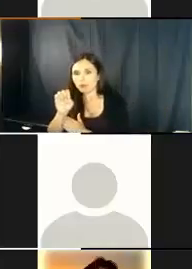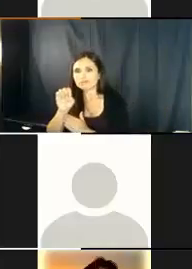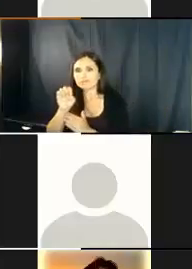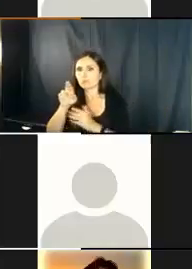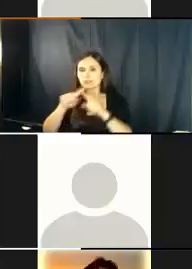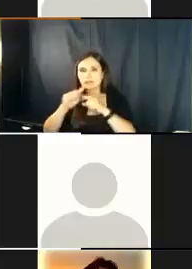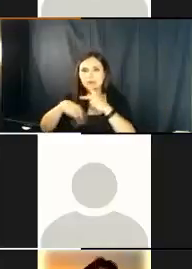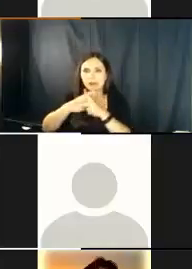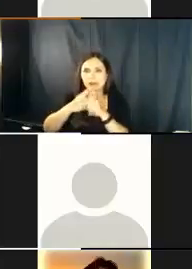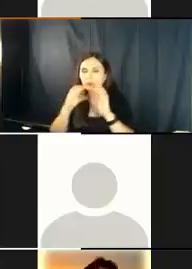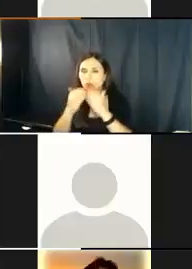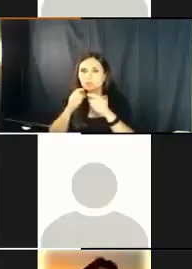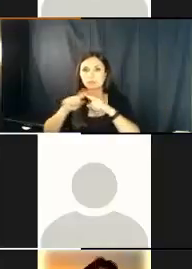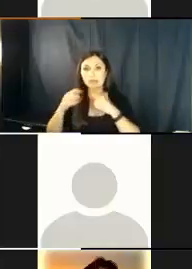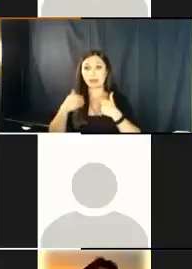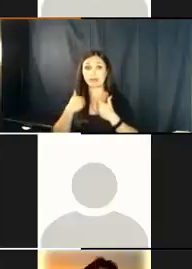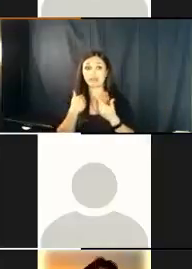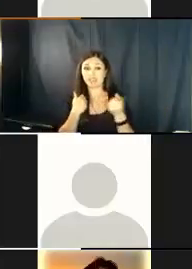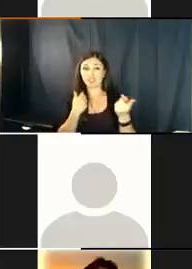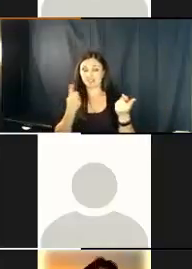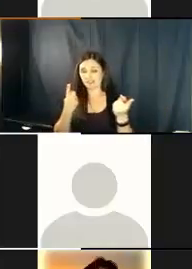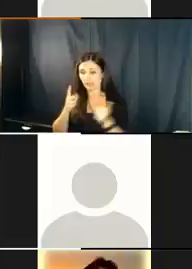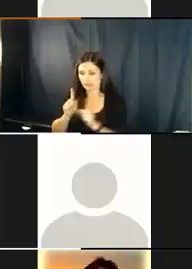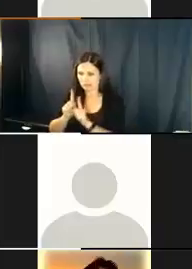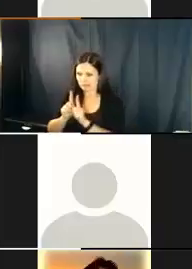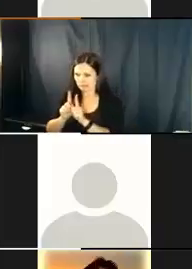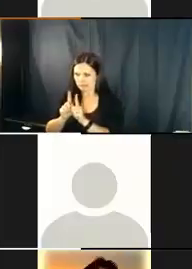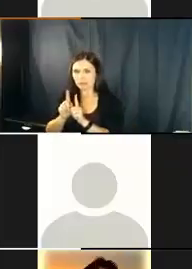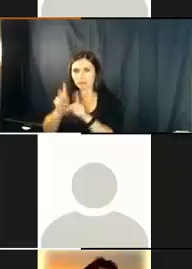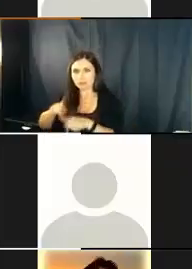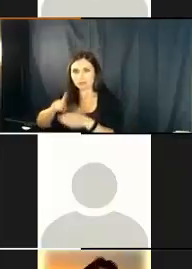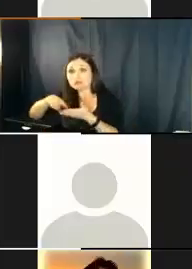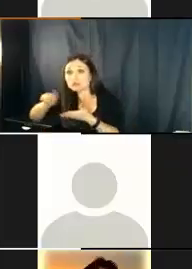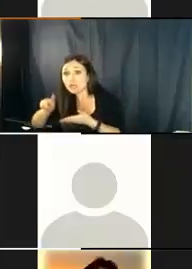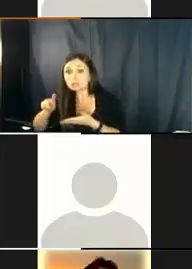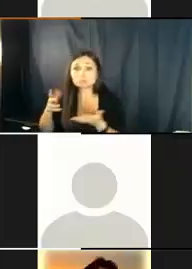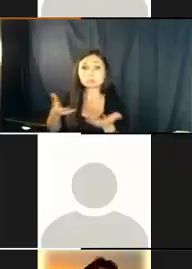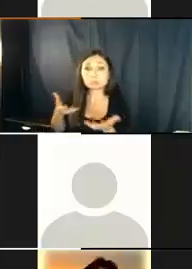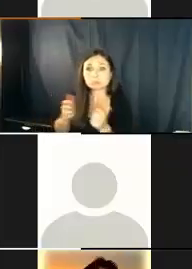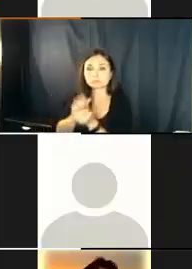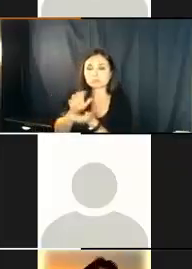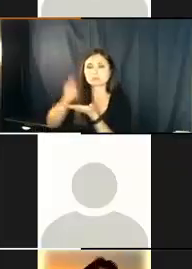But still you know having somebody there to check on check on students.